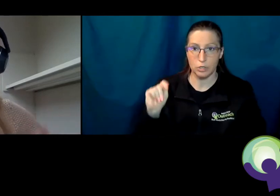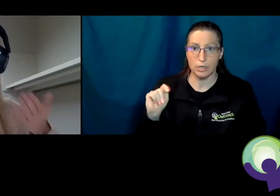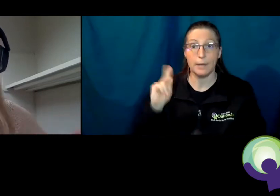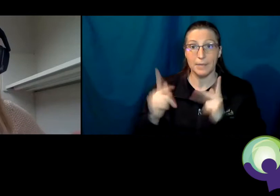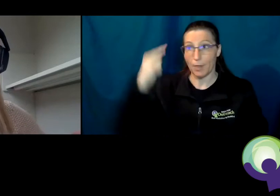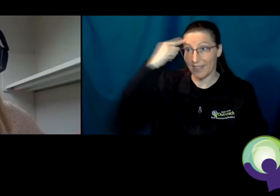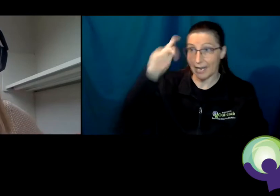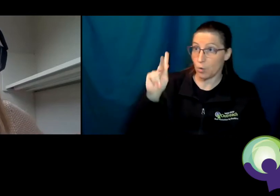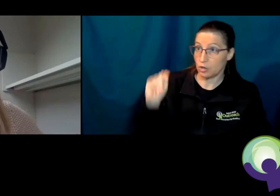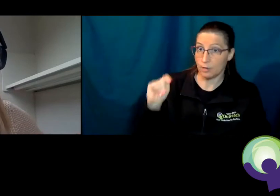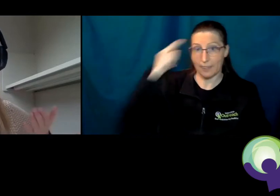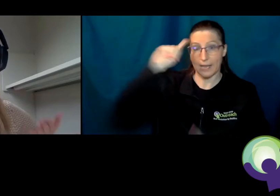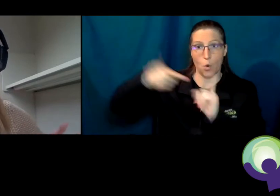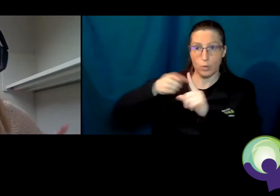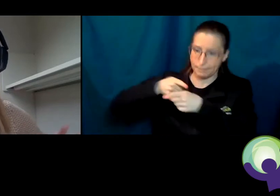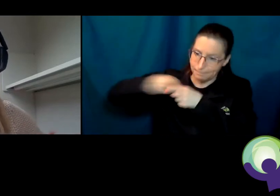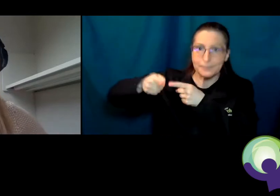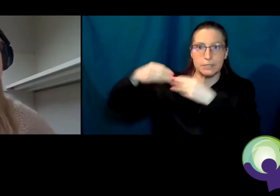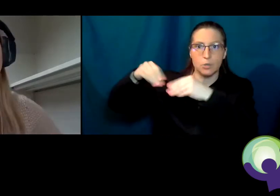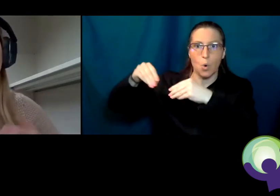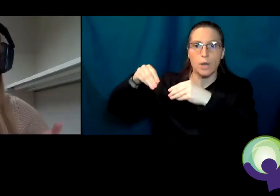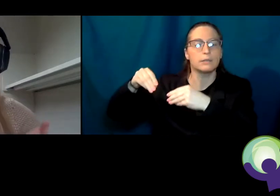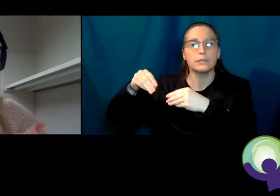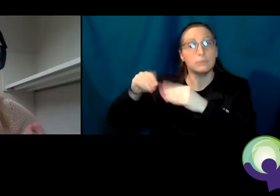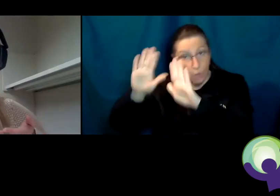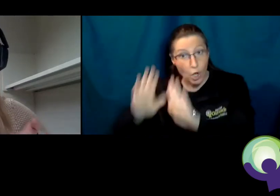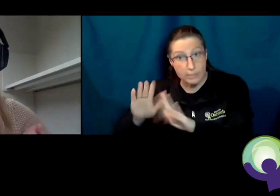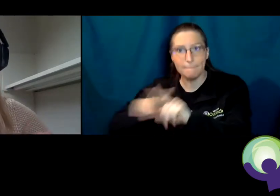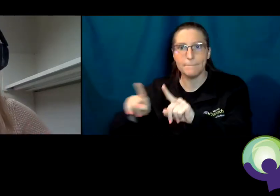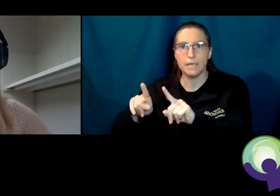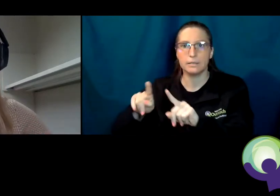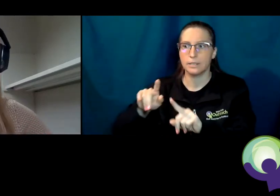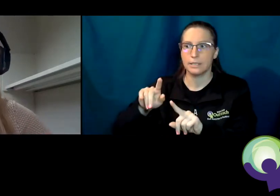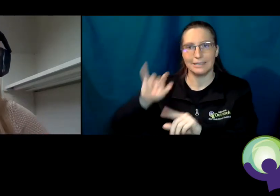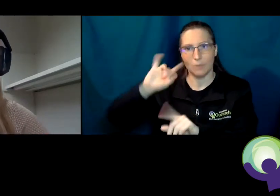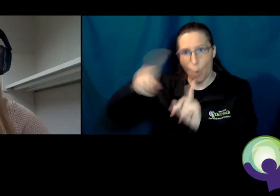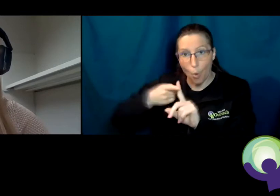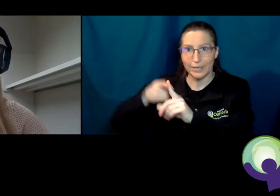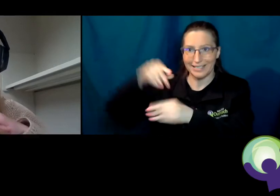think of our retail stores which is great, so they only think of positions in retail. But we hire for